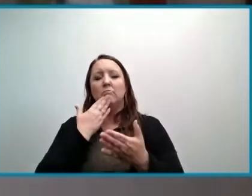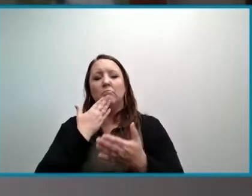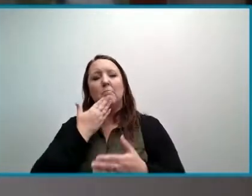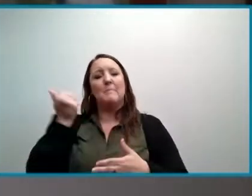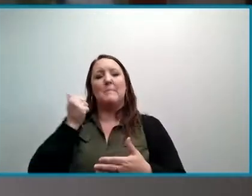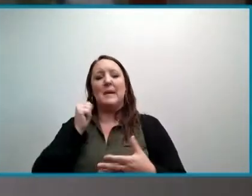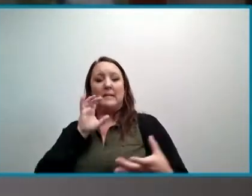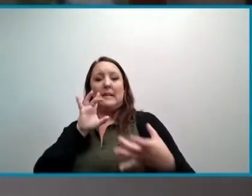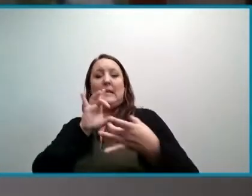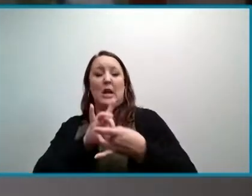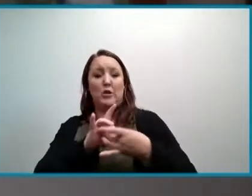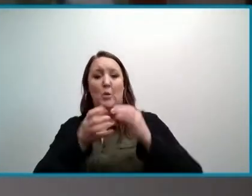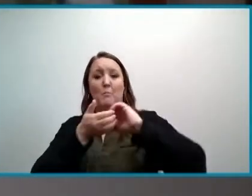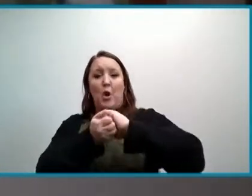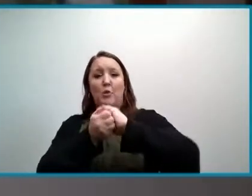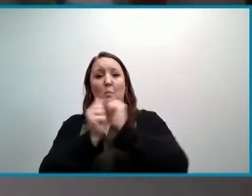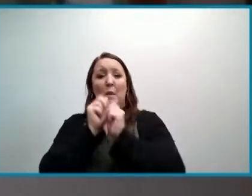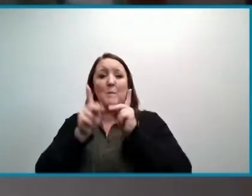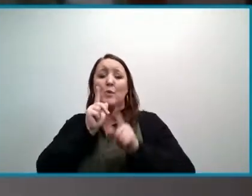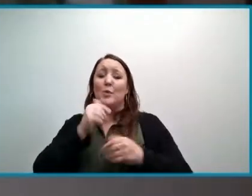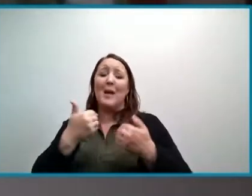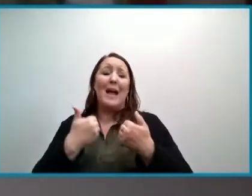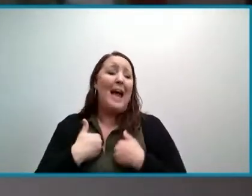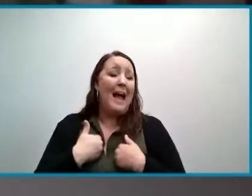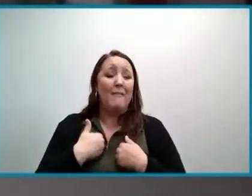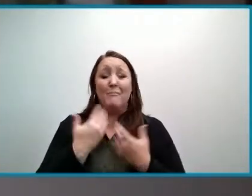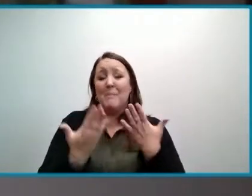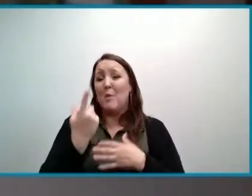with folks that have at least one or two people at,